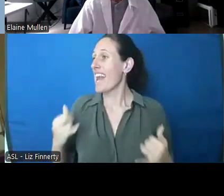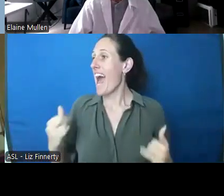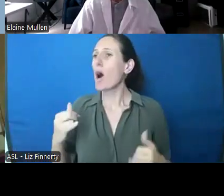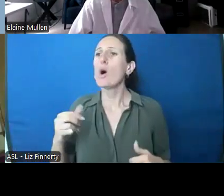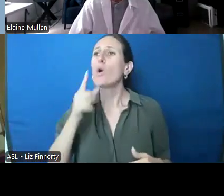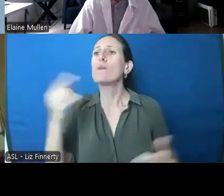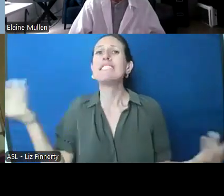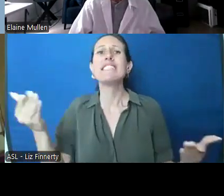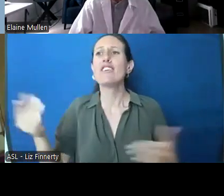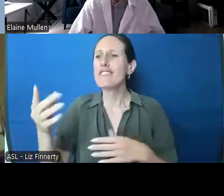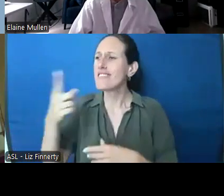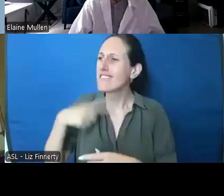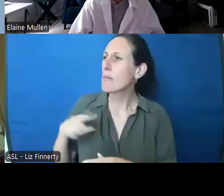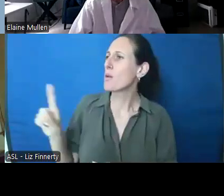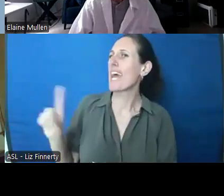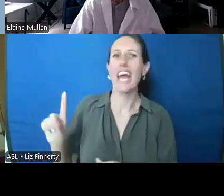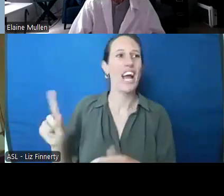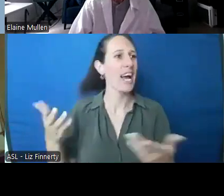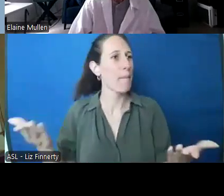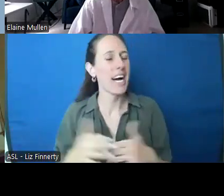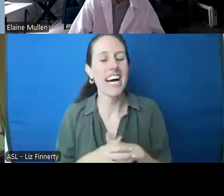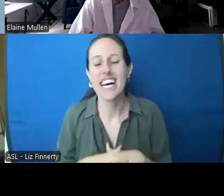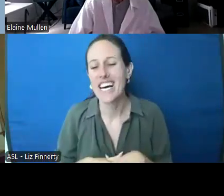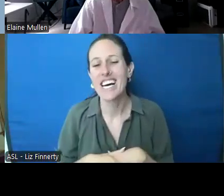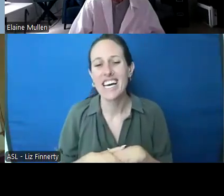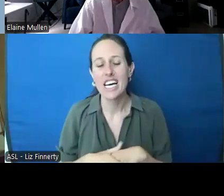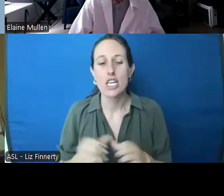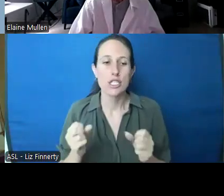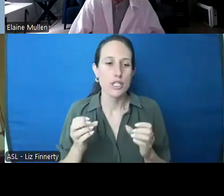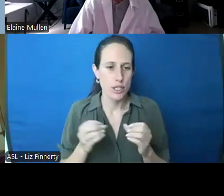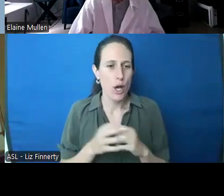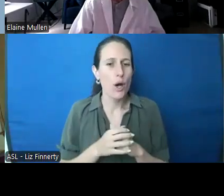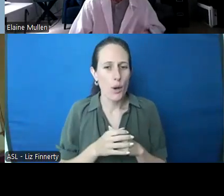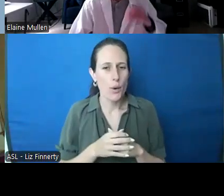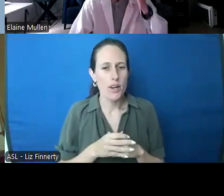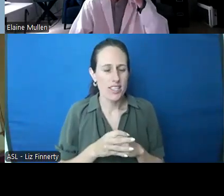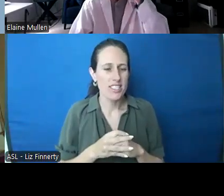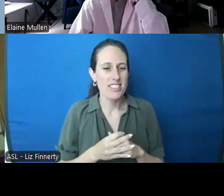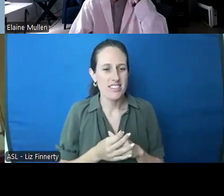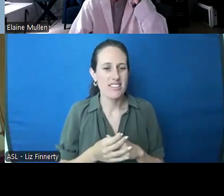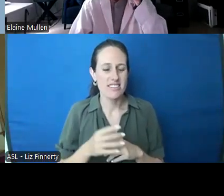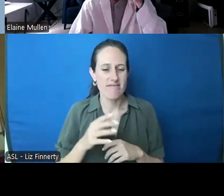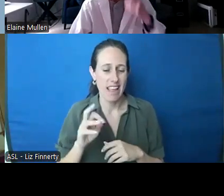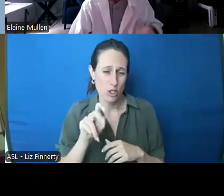mind is how right now AI is such a powerful tool with interpreting like visual interpreting, whether it's